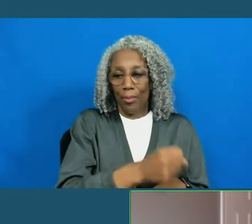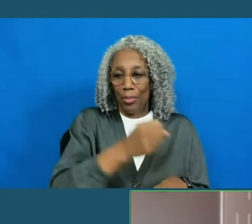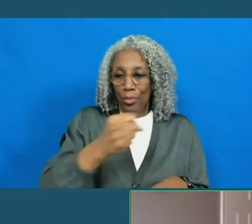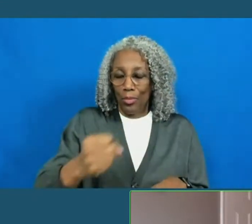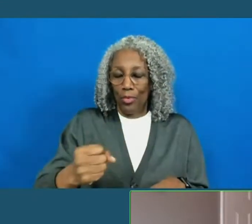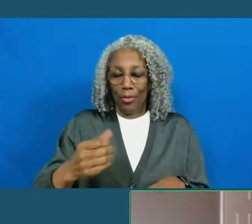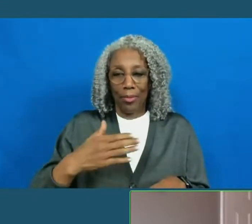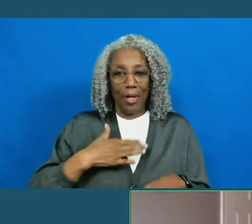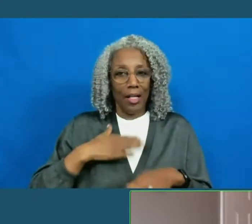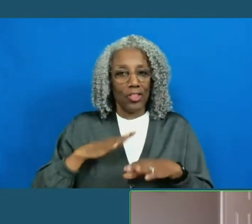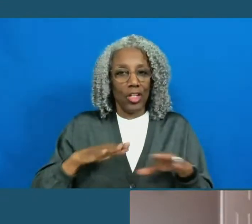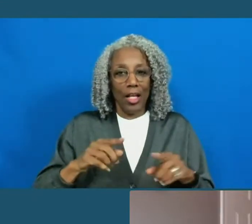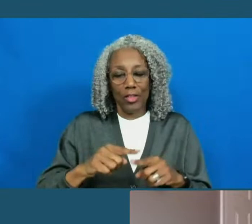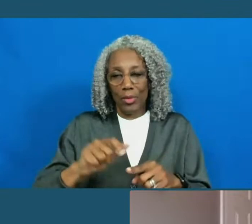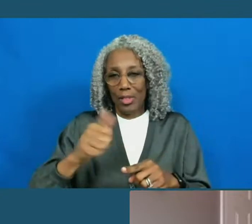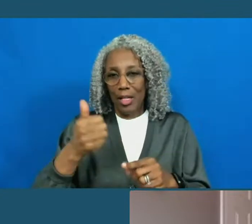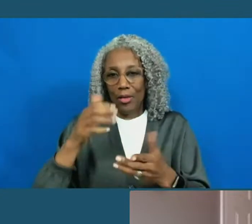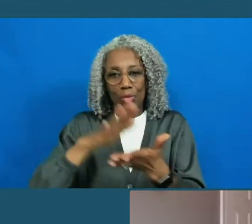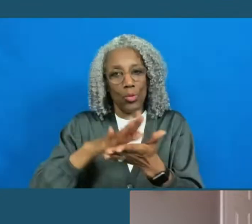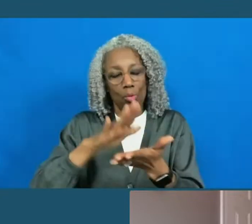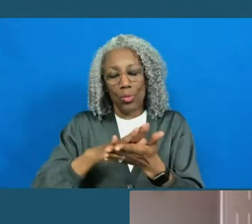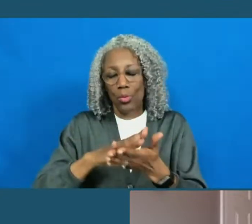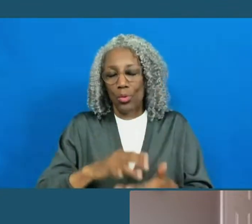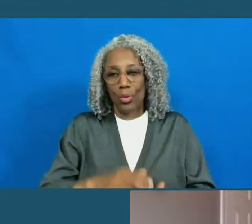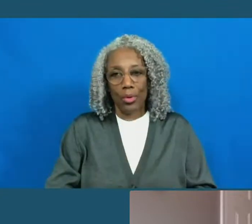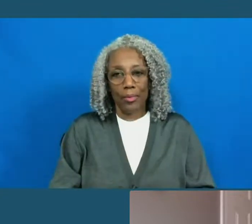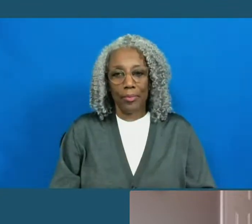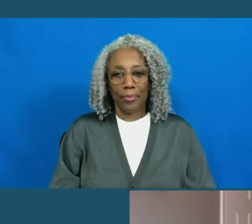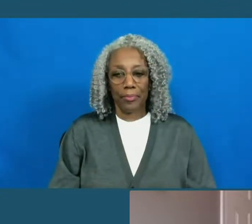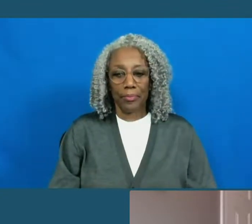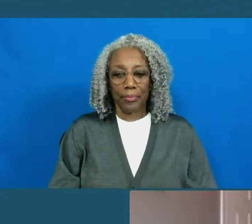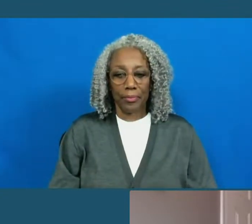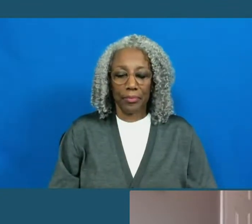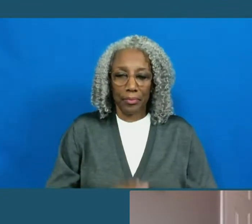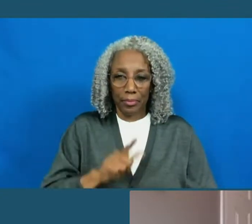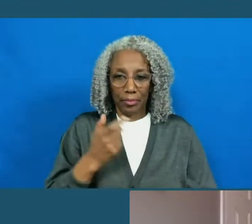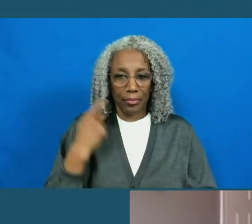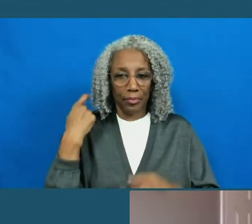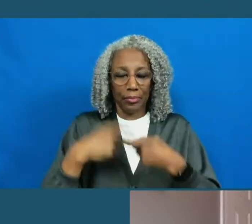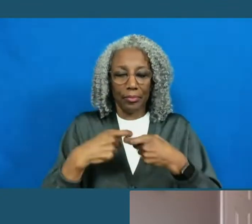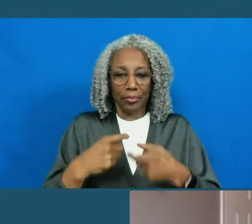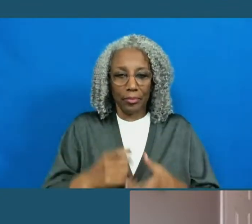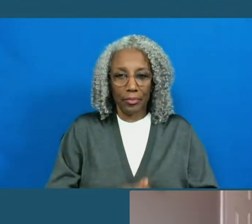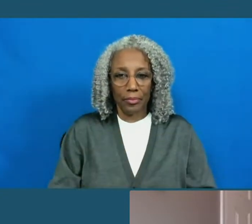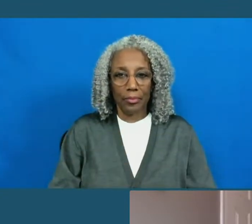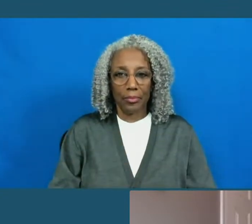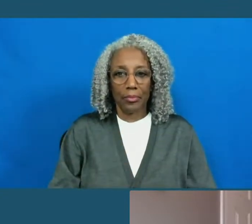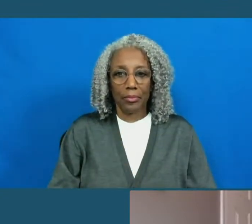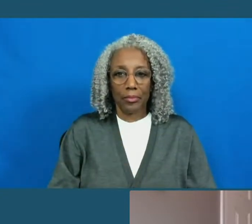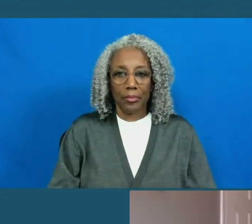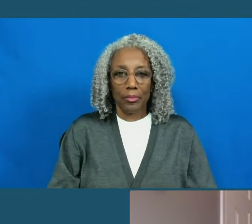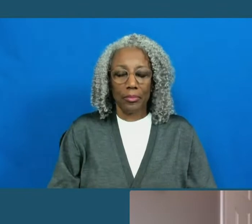Children, and they cannot. They couldn't move my child to